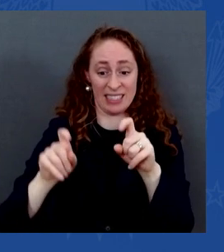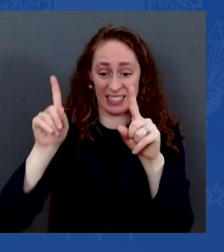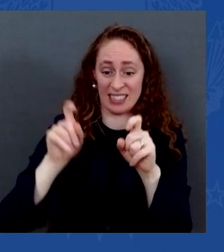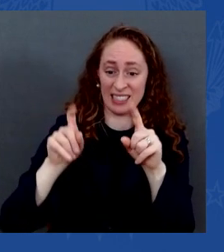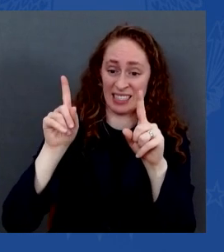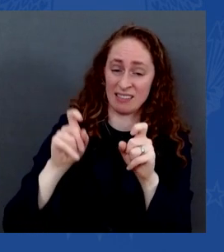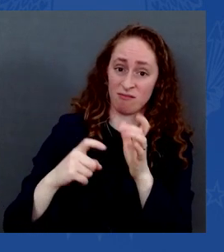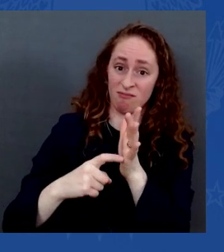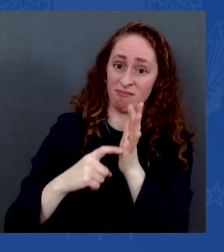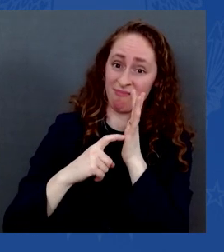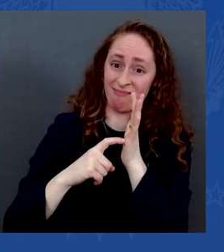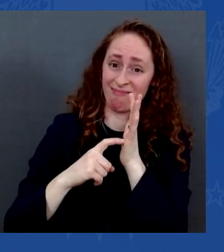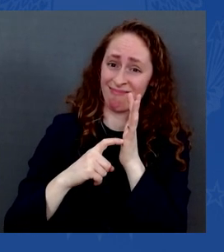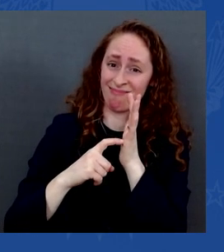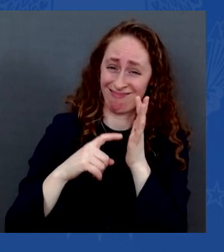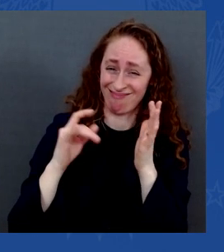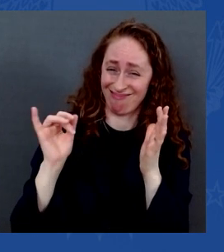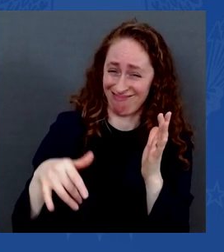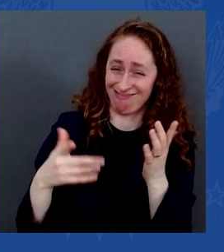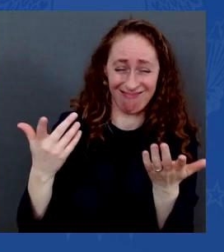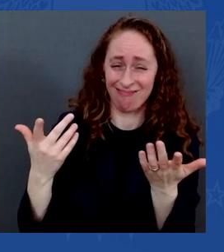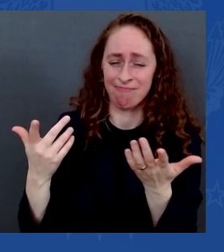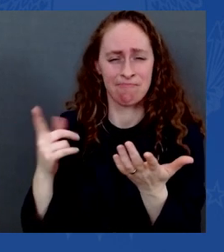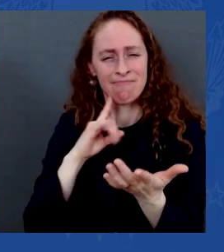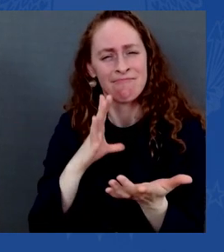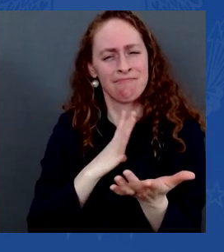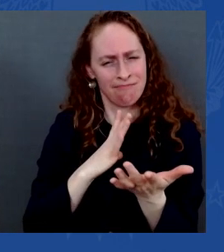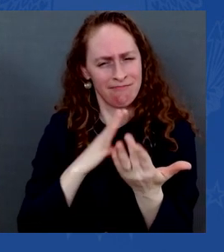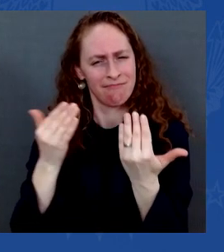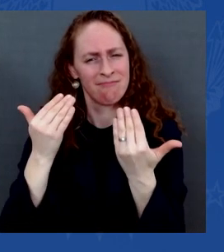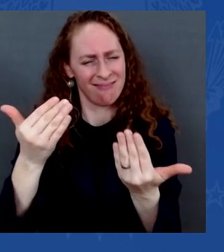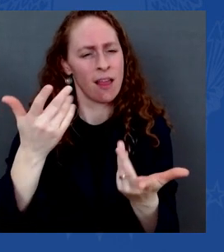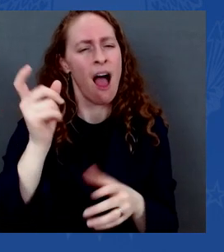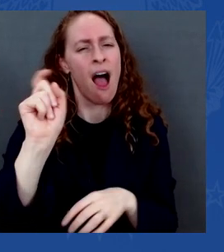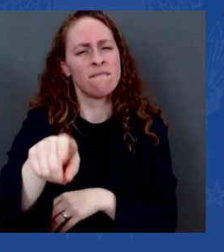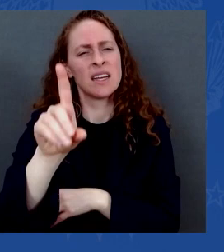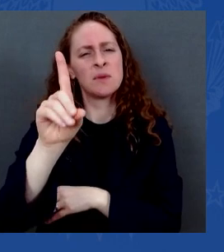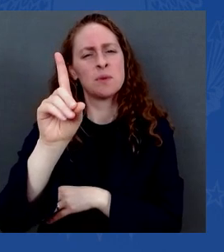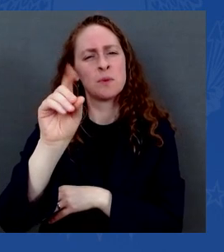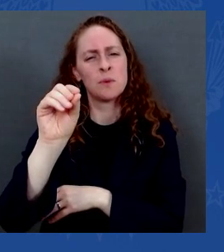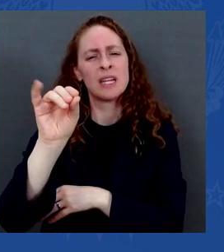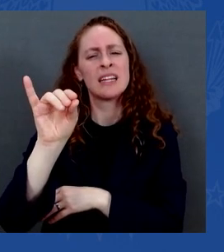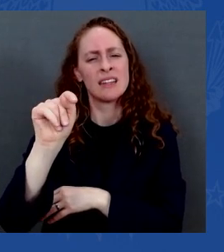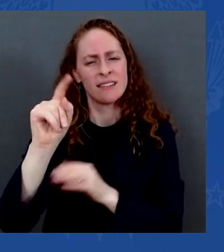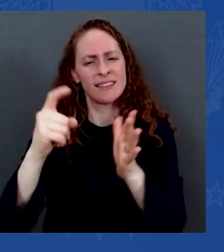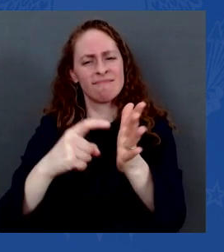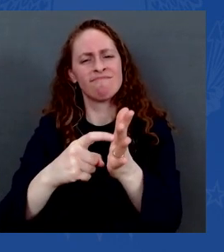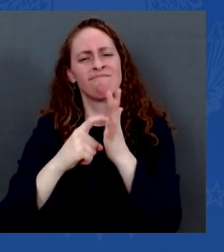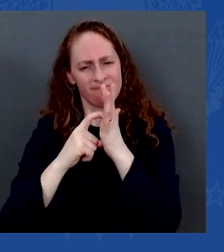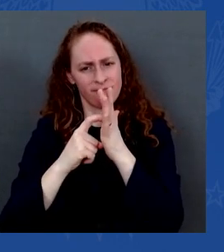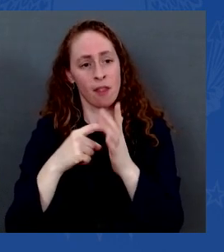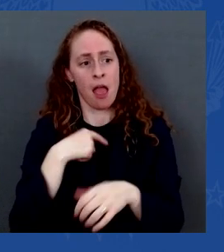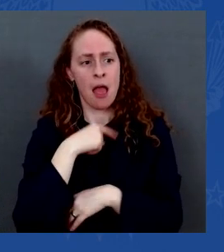But my administration has put them in place not to control your life, but to save your life and the lives of others.